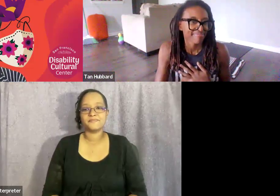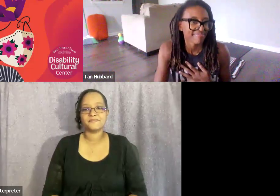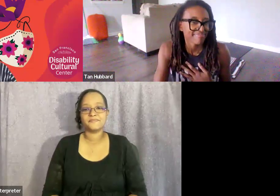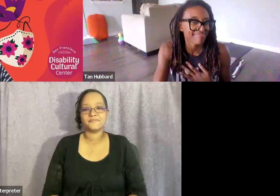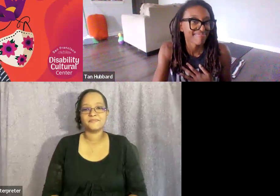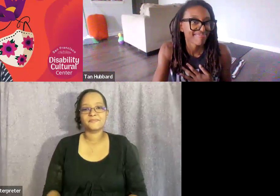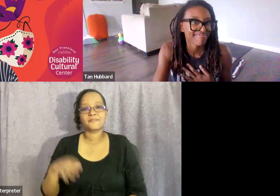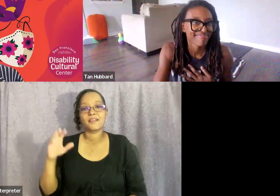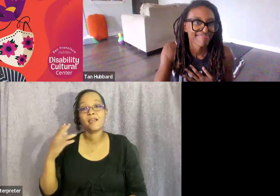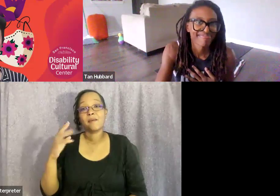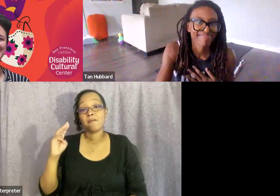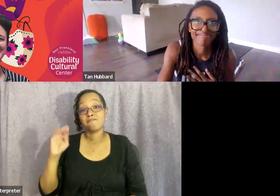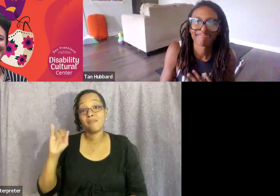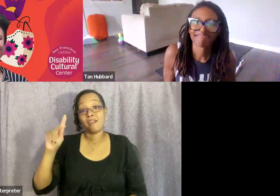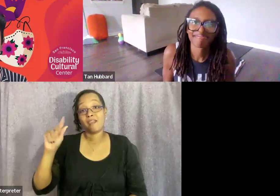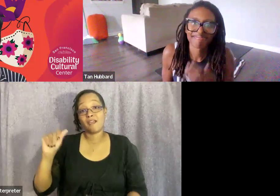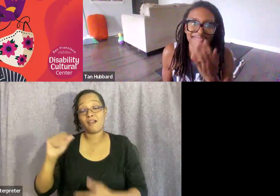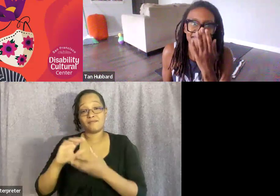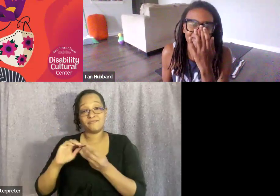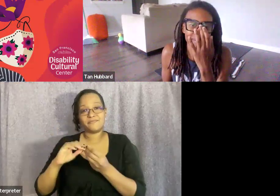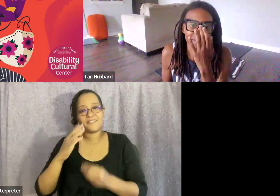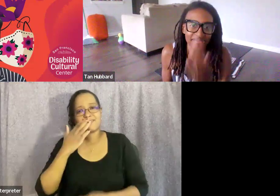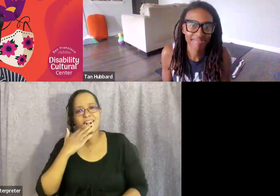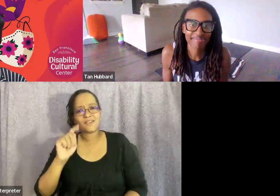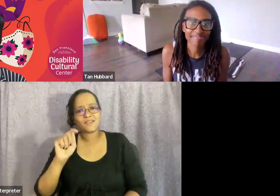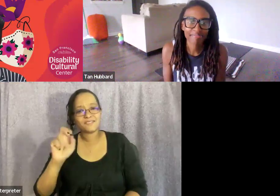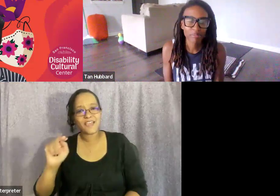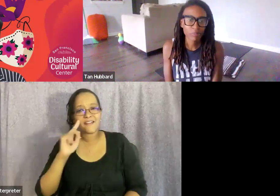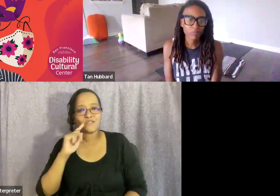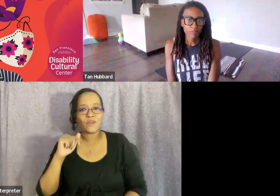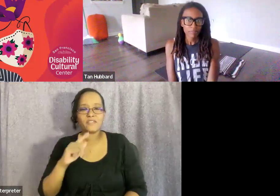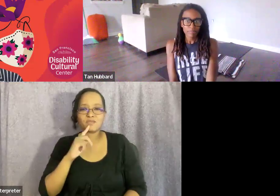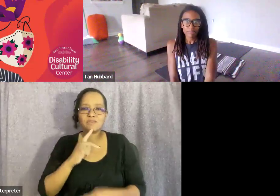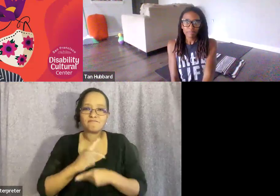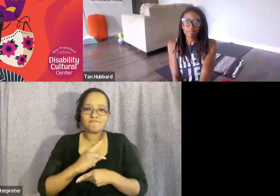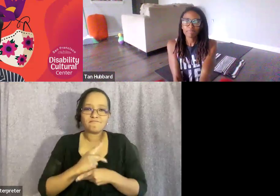Thank you so much, Tan, for this nourishing time for holding space